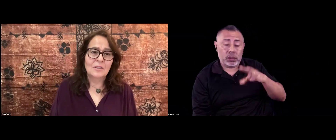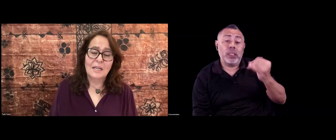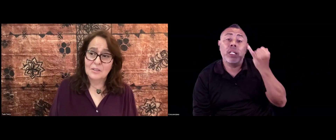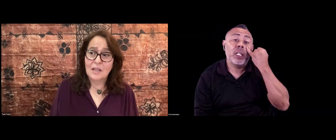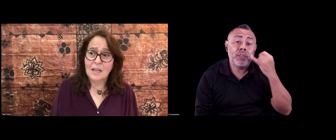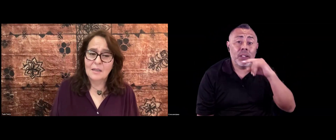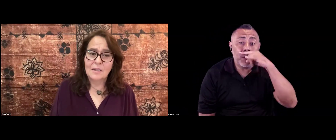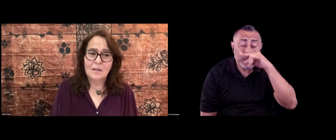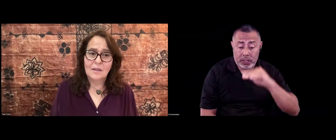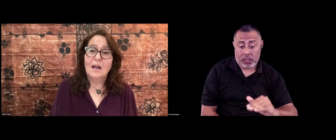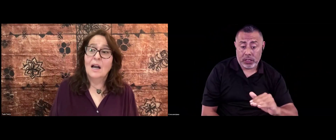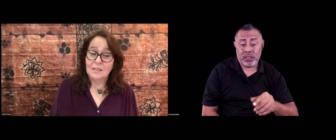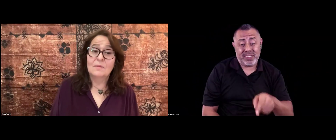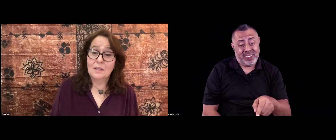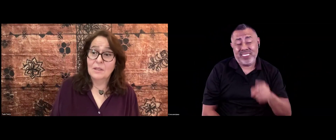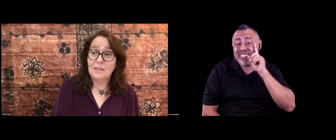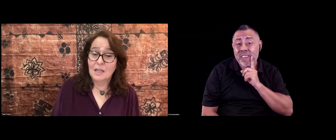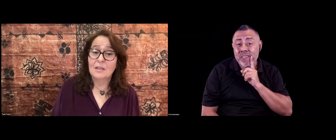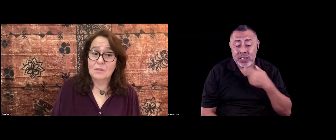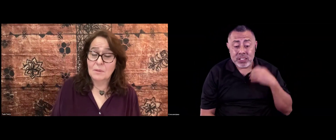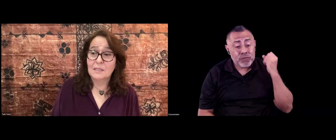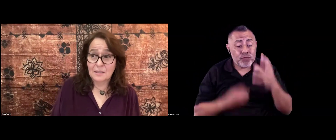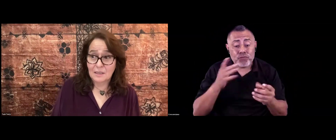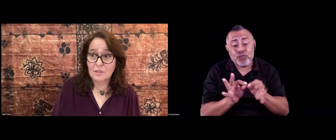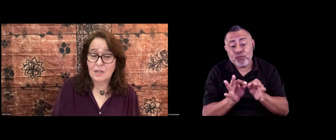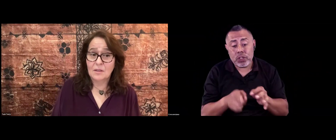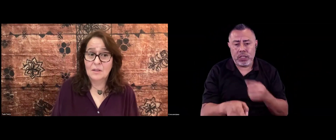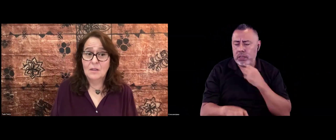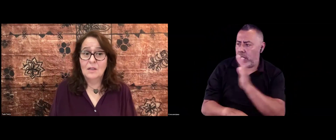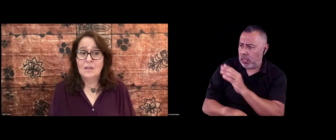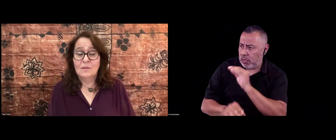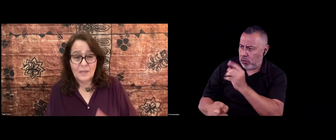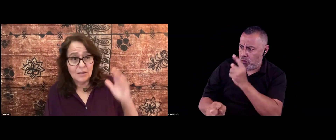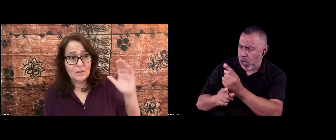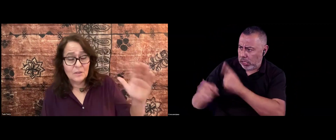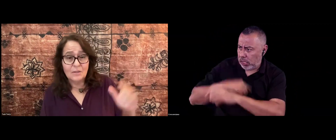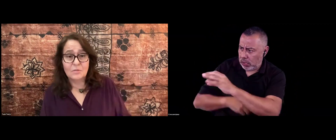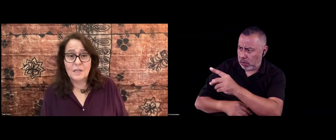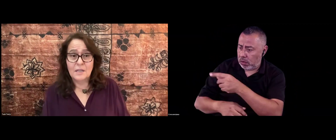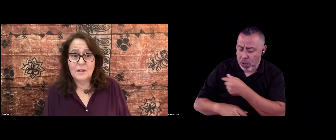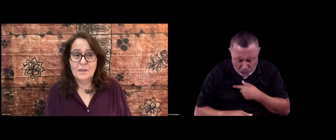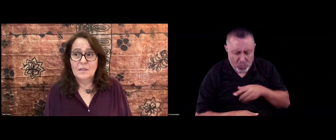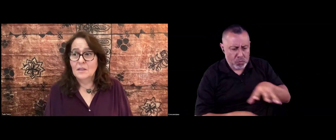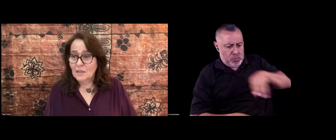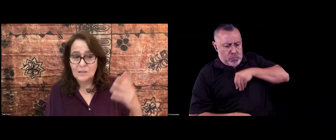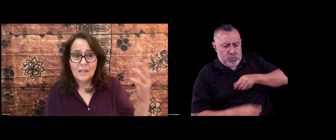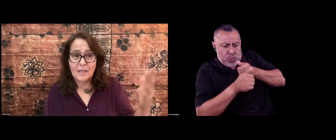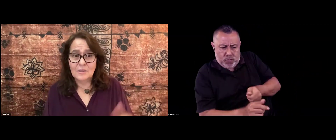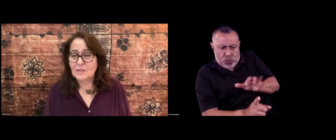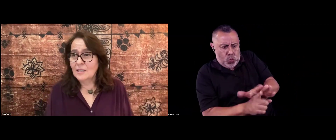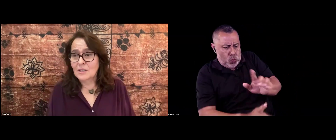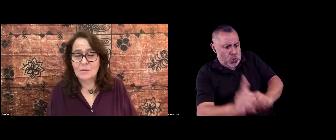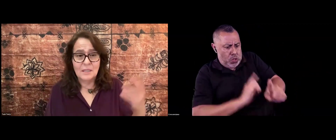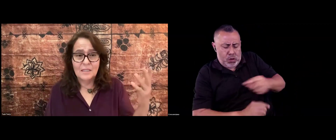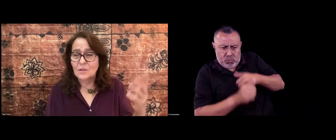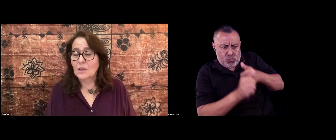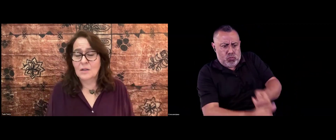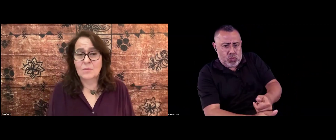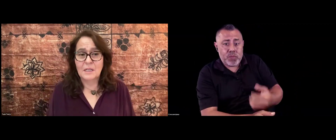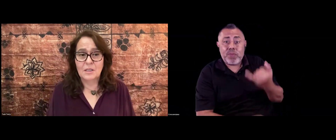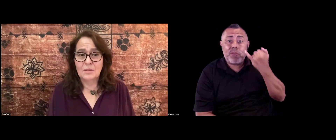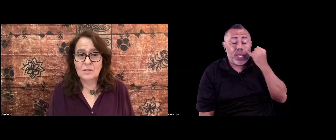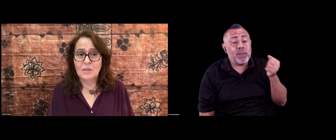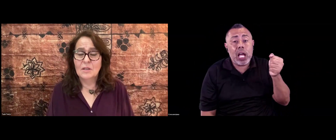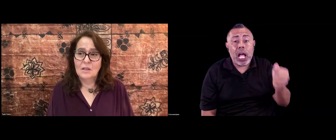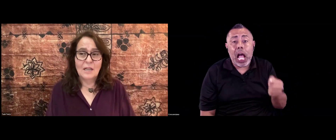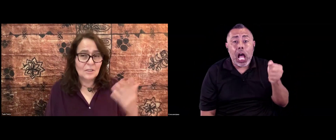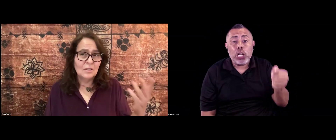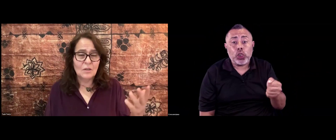How to sign a sign. I need to follow that sign and respect that death child. If an elder tells me assigned to sign something that's no longer being used.